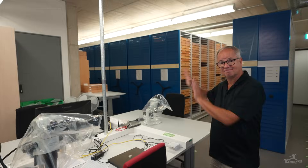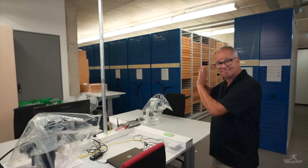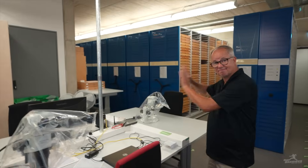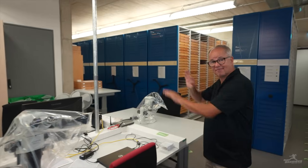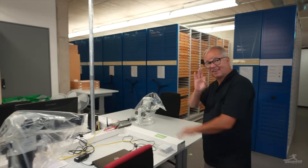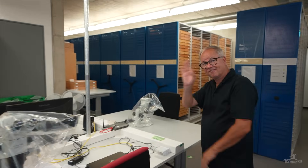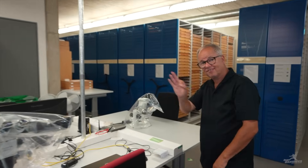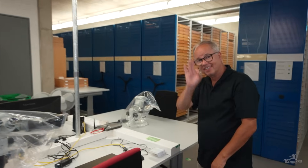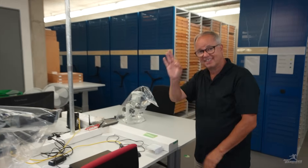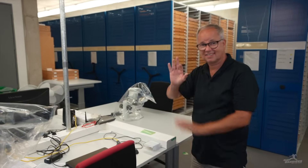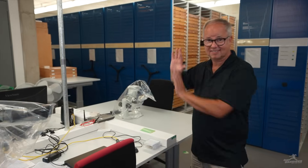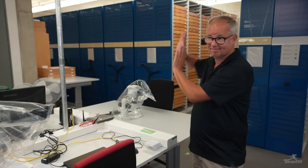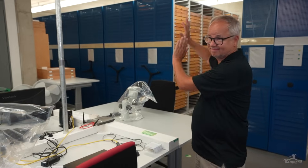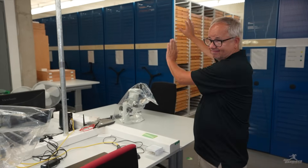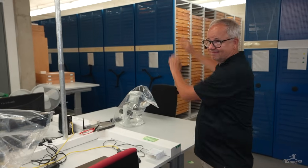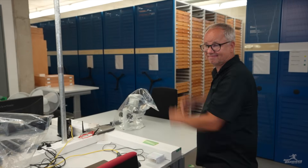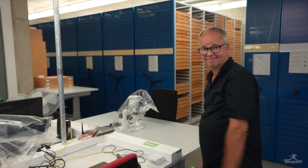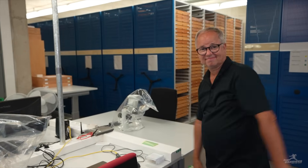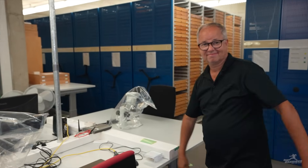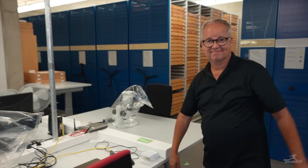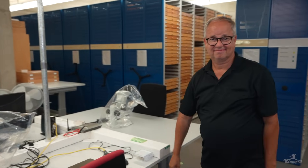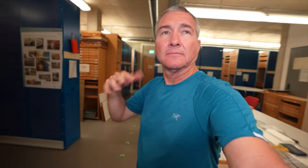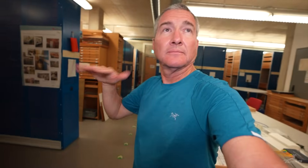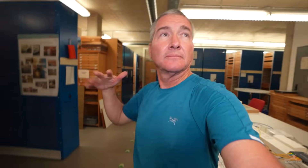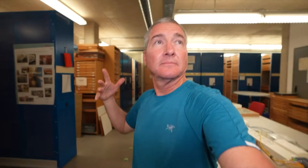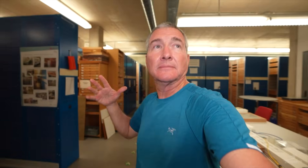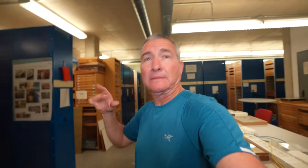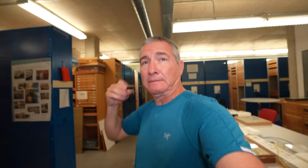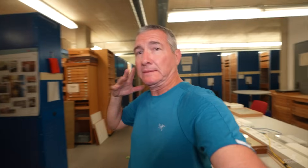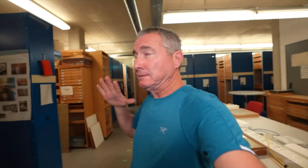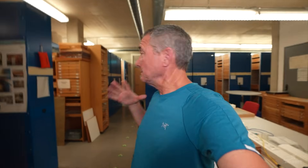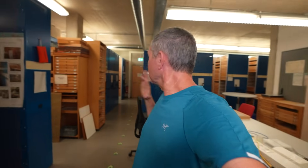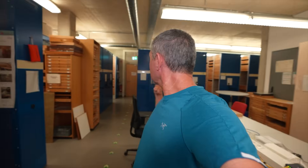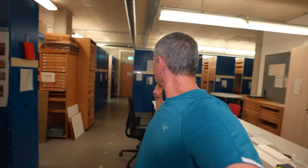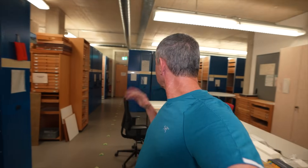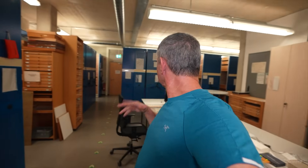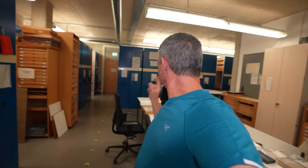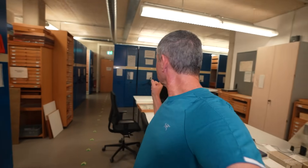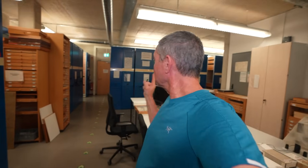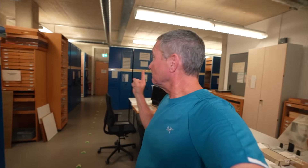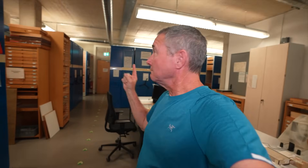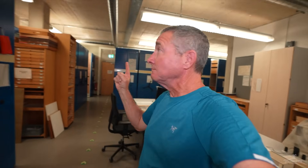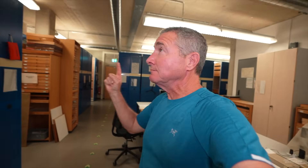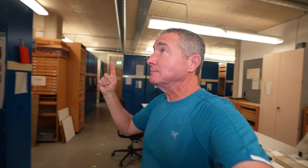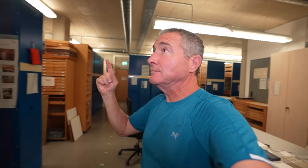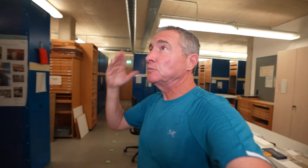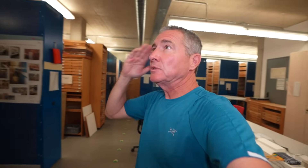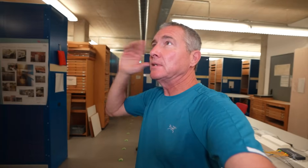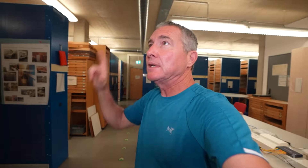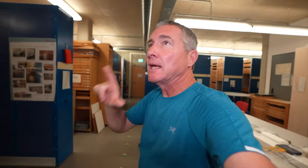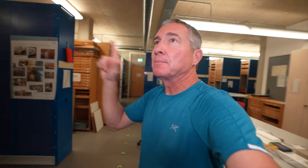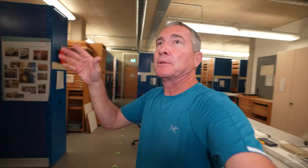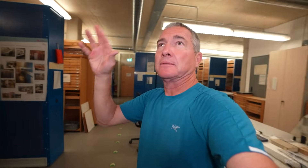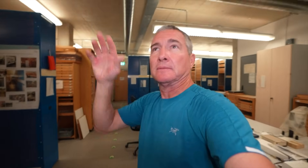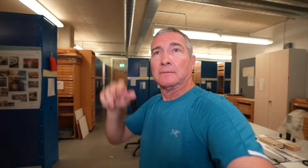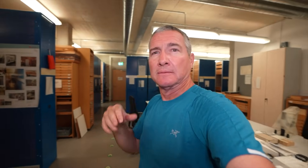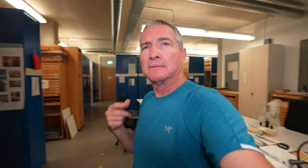Those are for the flies section. Wow, this is like an extensive library.